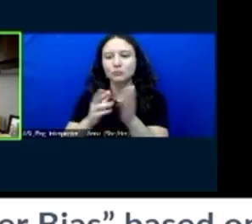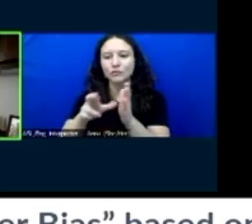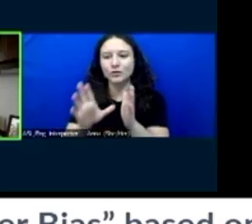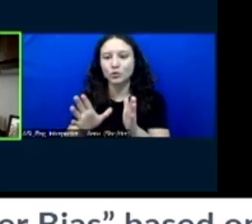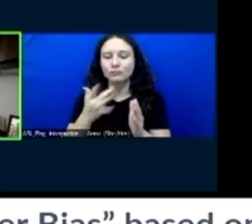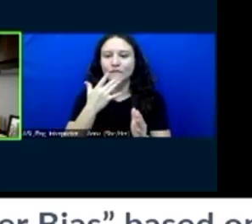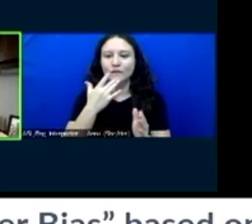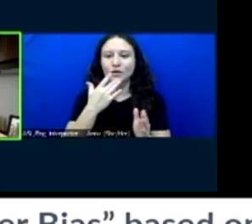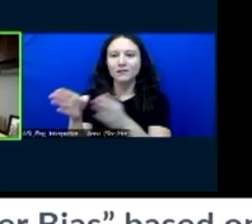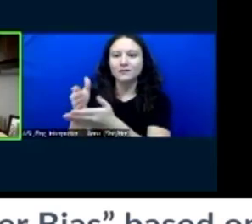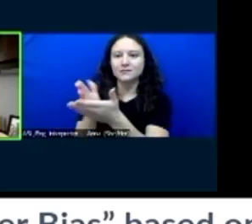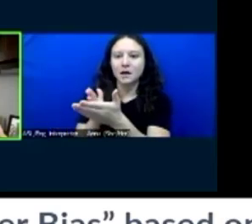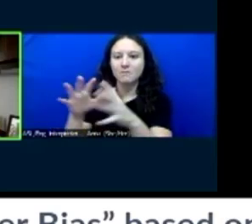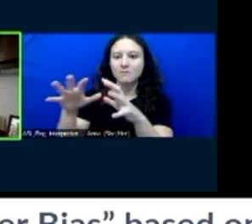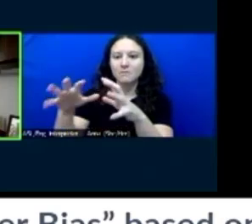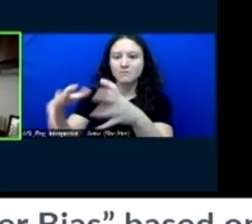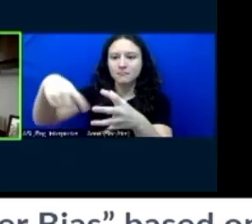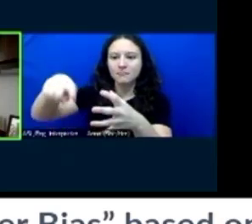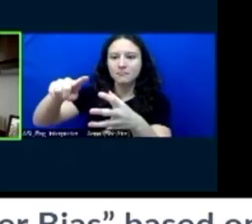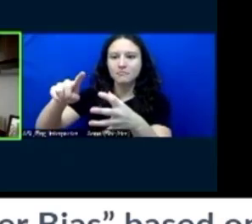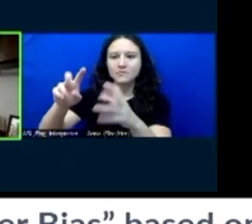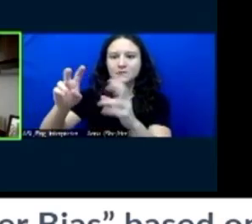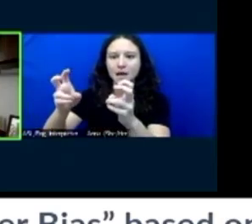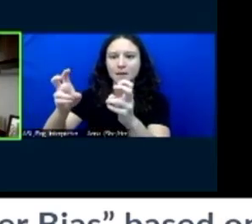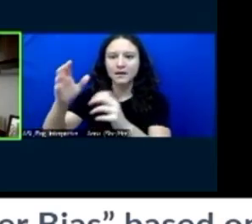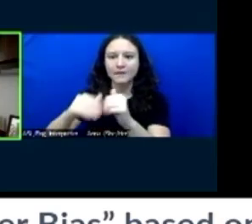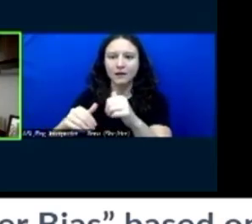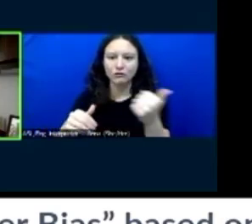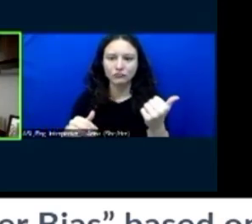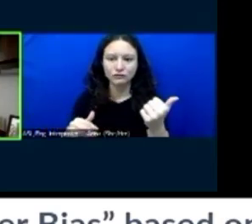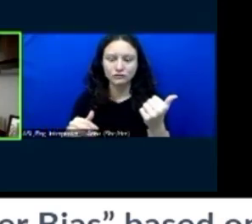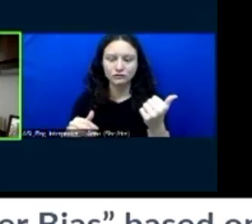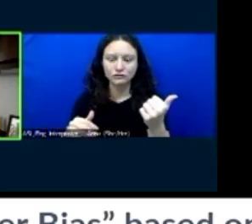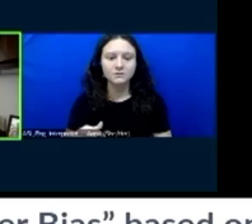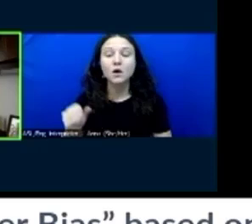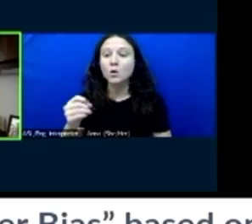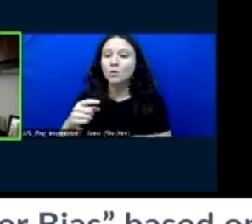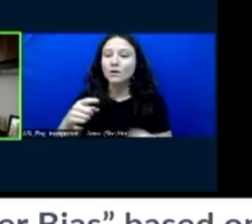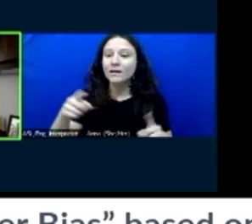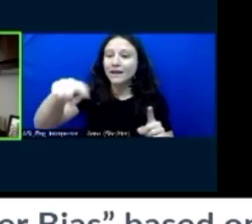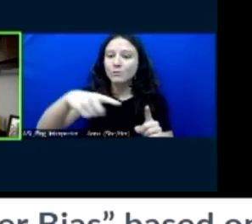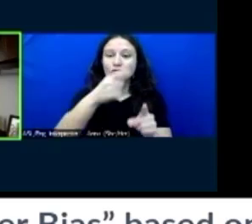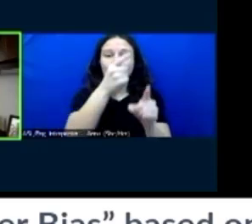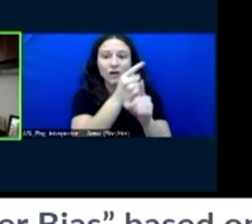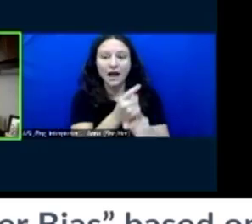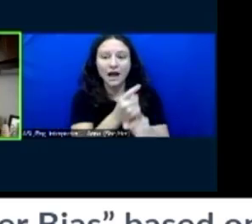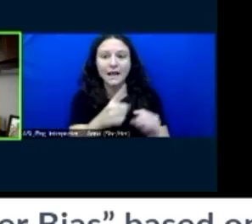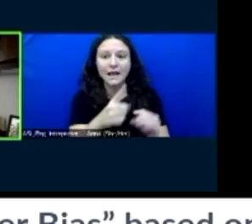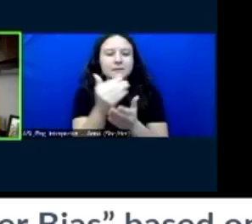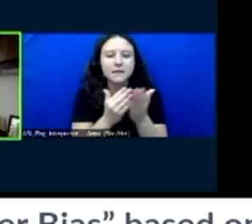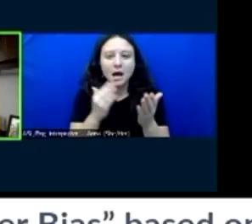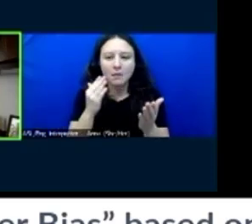So, they were right about all their first observations, but they were wrong about this conclusion. And they were wrong about it